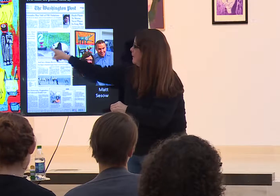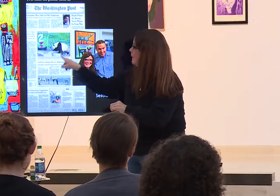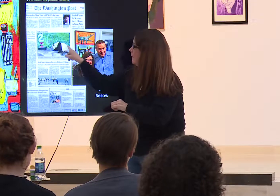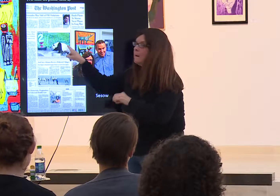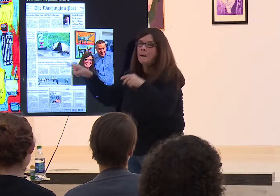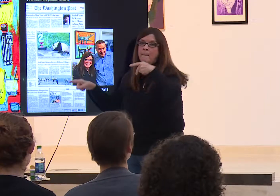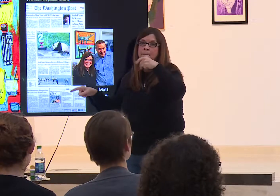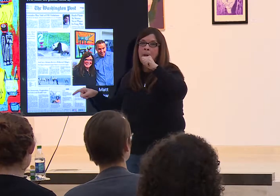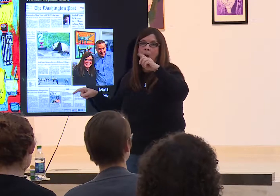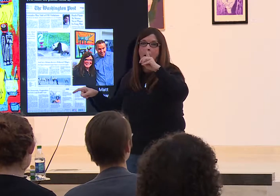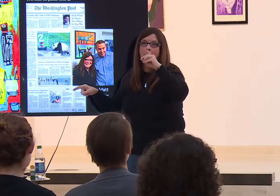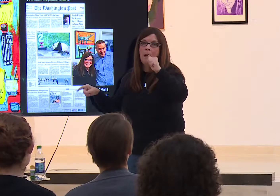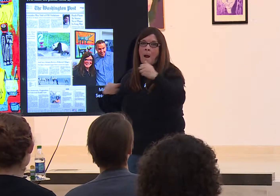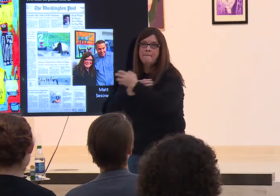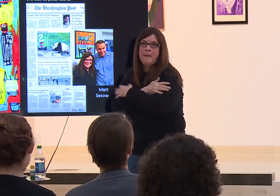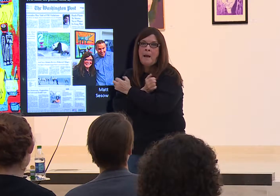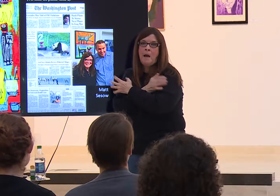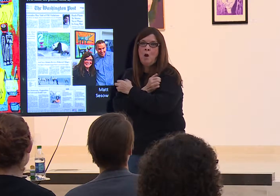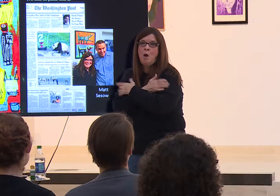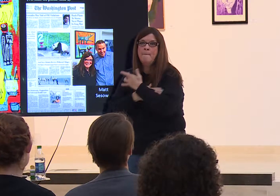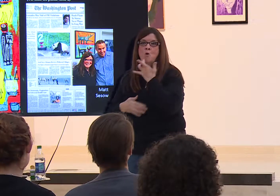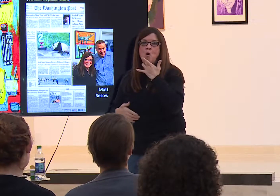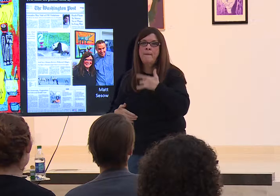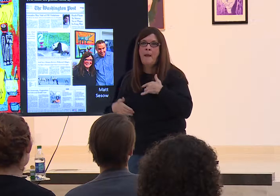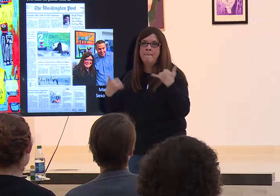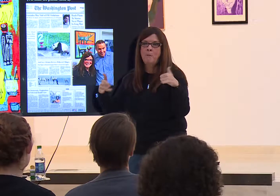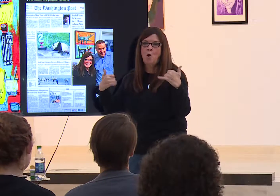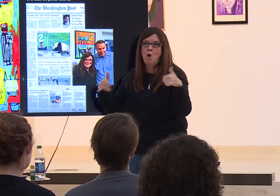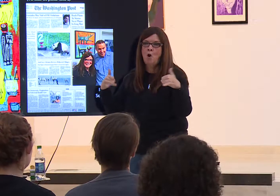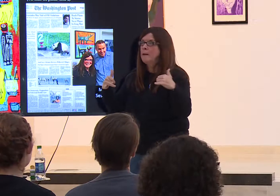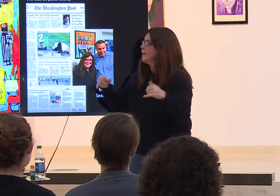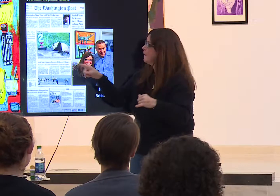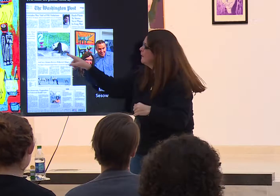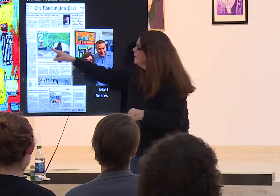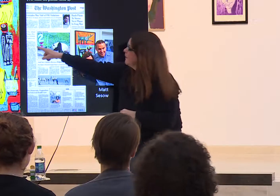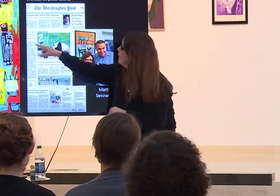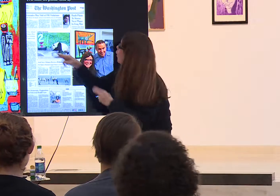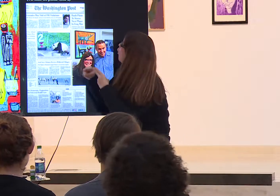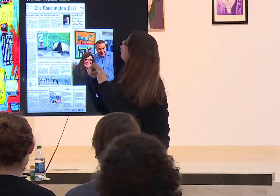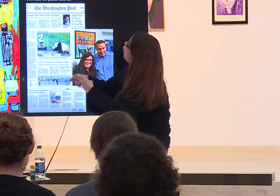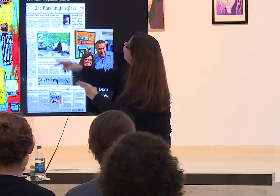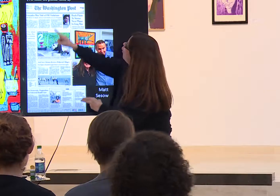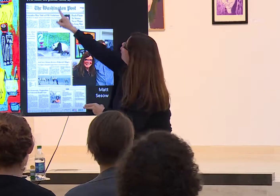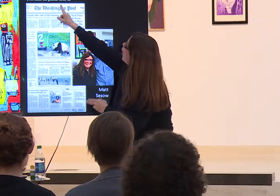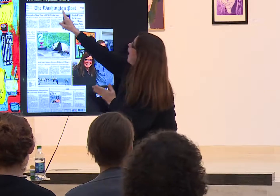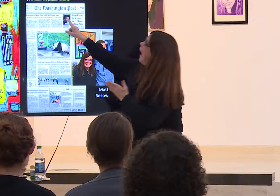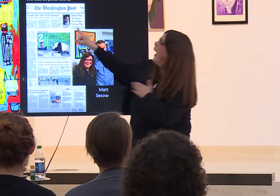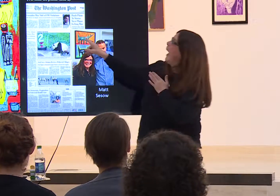He chooses one and uses that as the inspiration for his painting. This one, there is an article